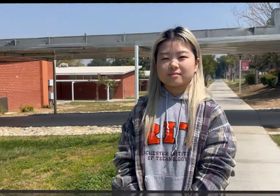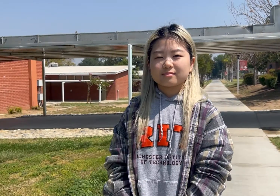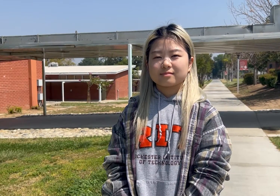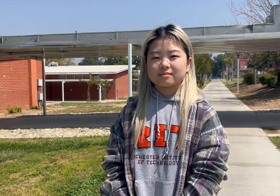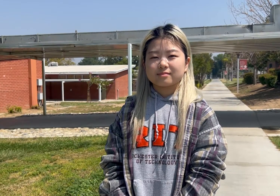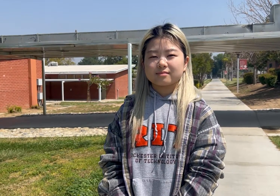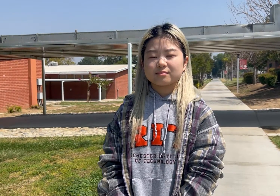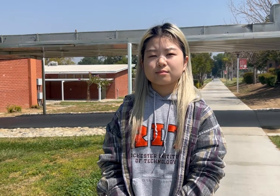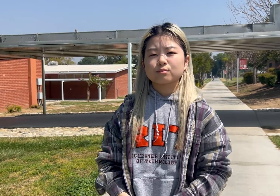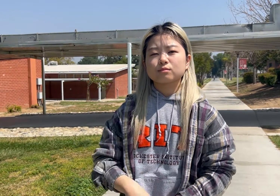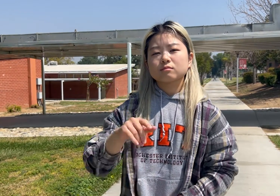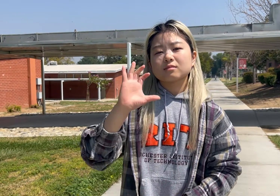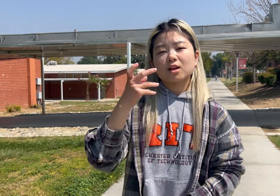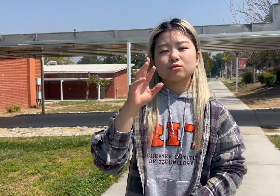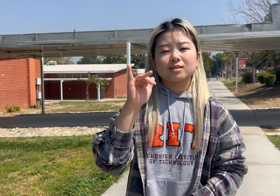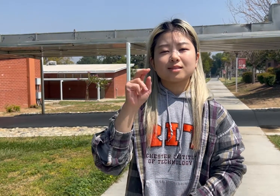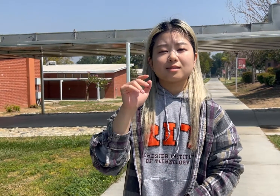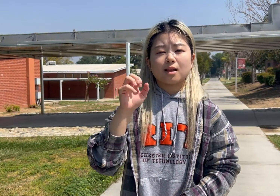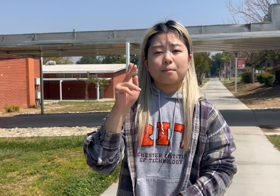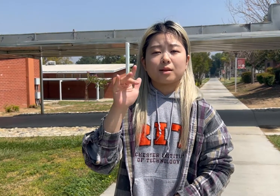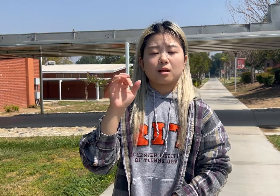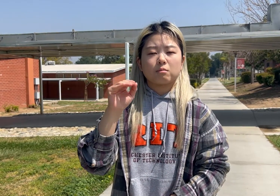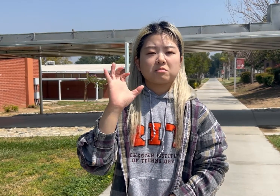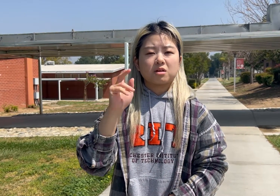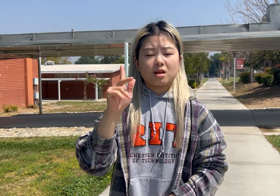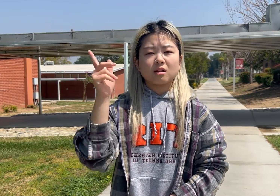I really enjoy Christian Sun Kim's presentation.